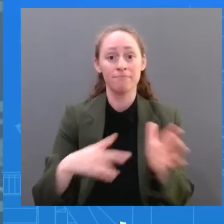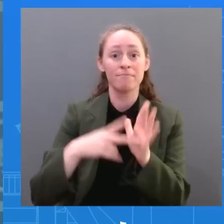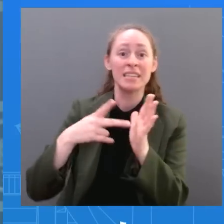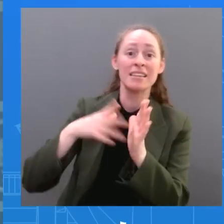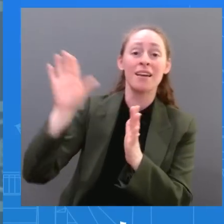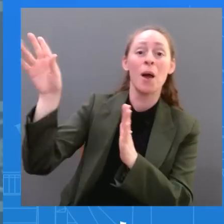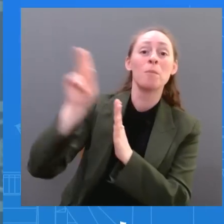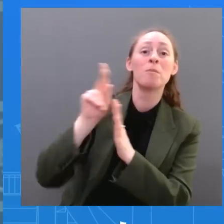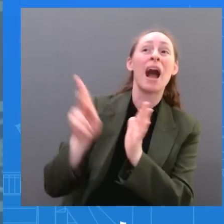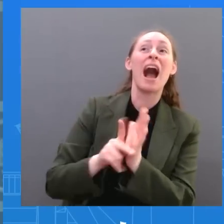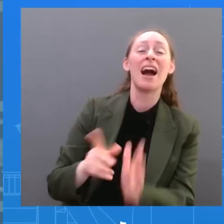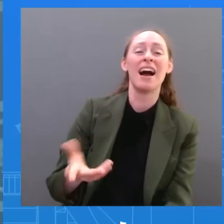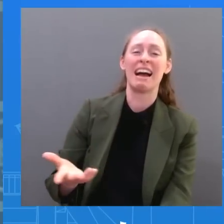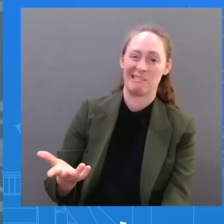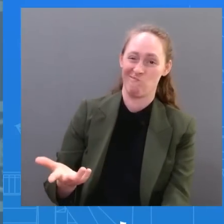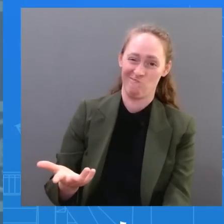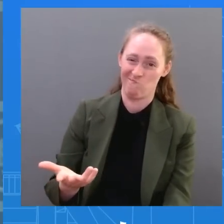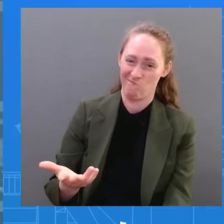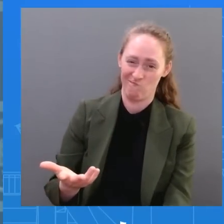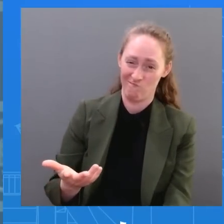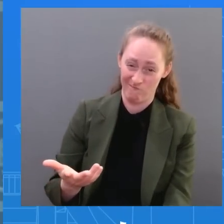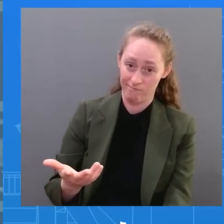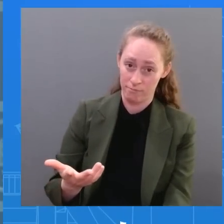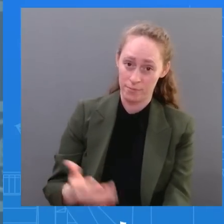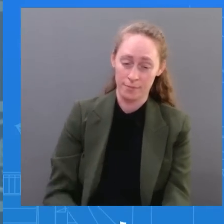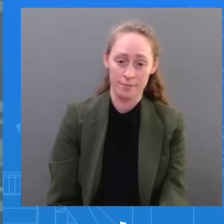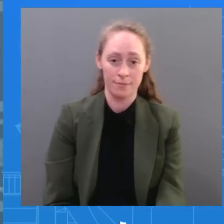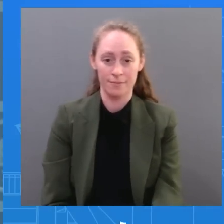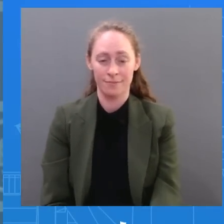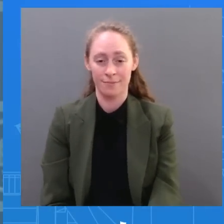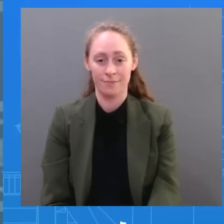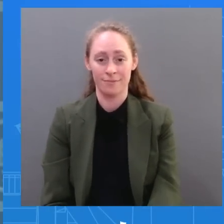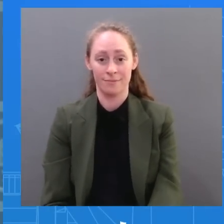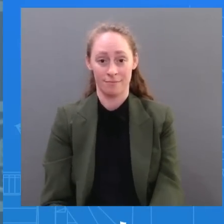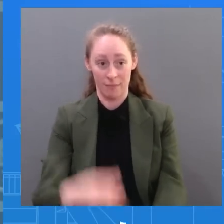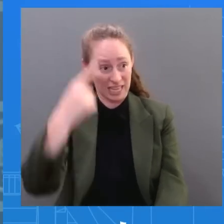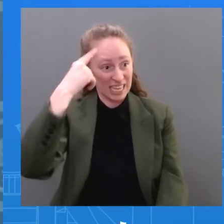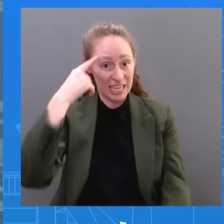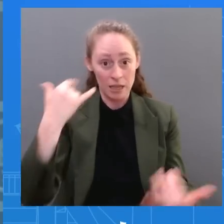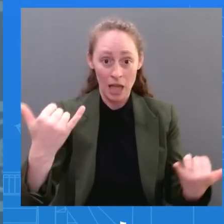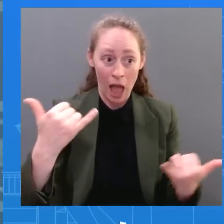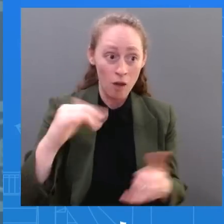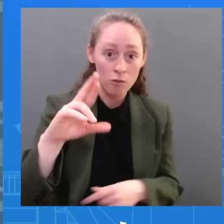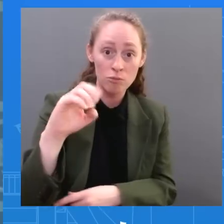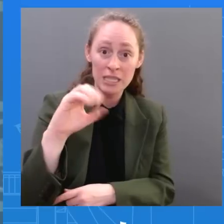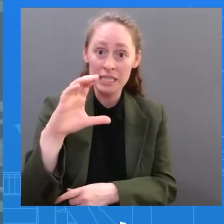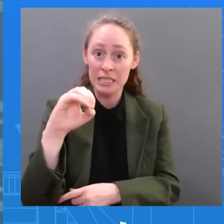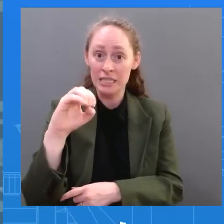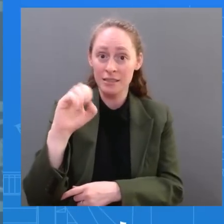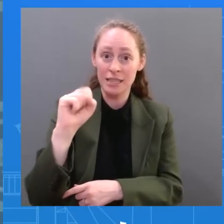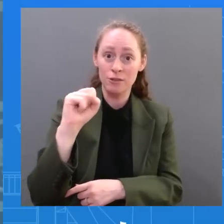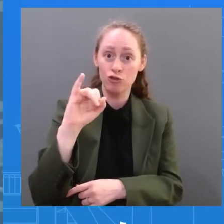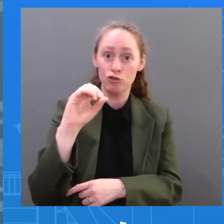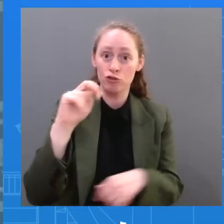No. That's -- that's my answer to you on that. So, there is a nonpartisan data that came out recently --